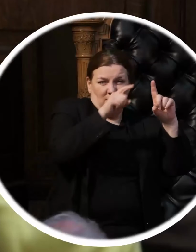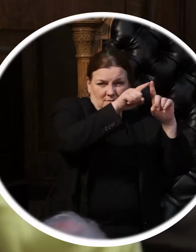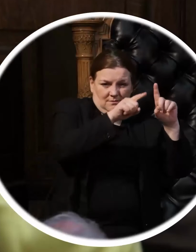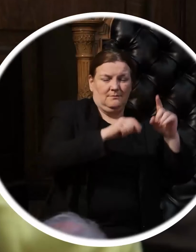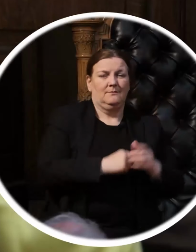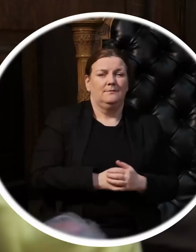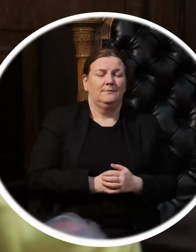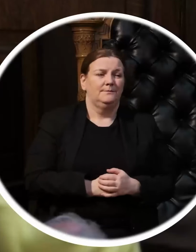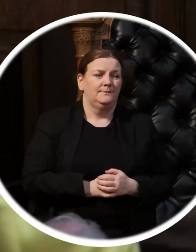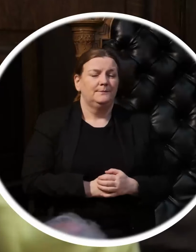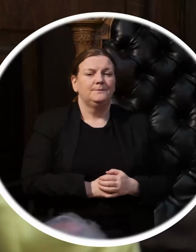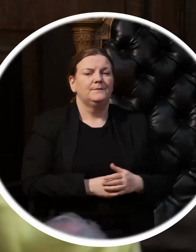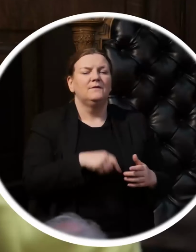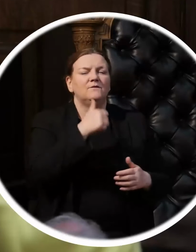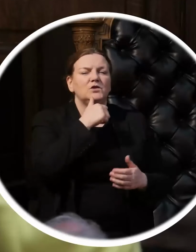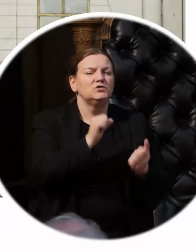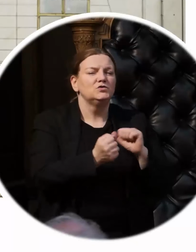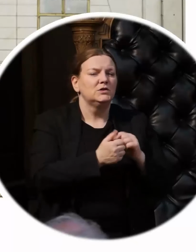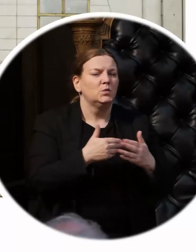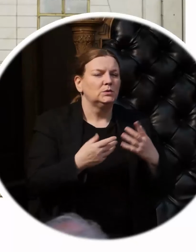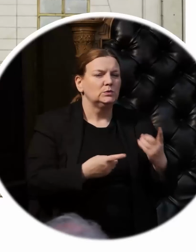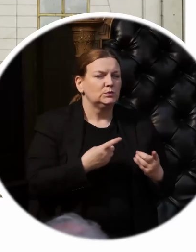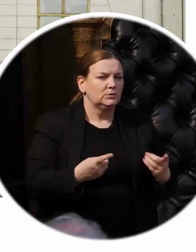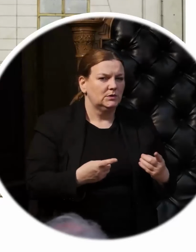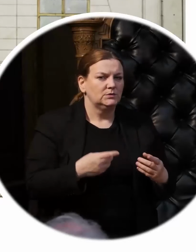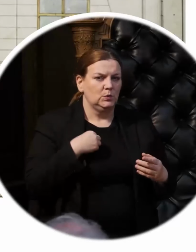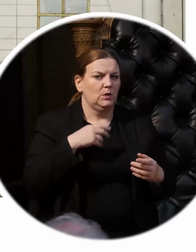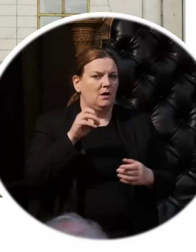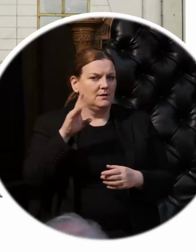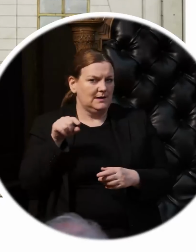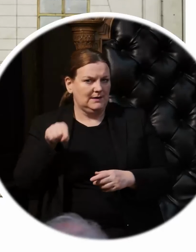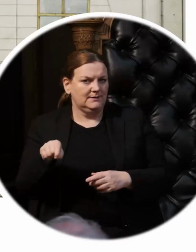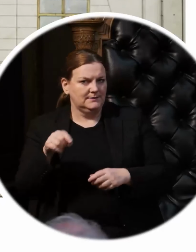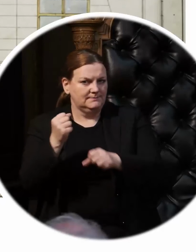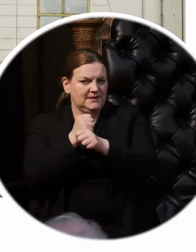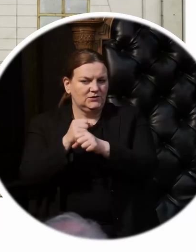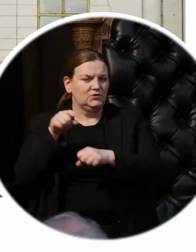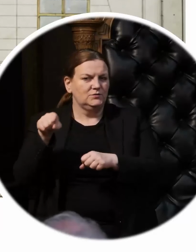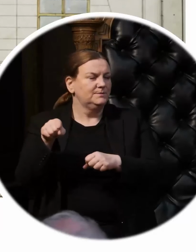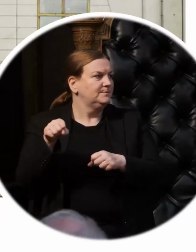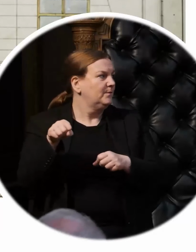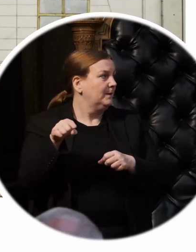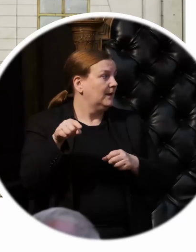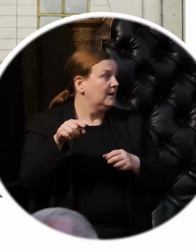One of the first changes that he made to Connolly Station was a new entrance.